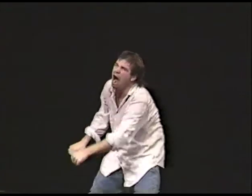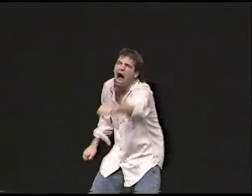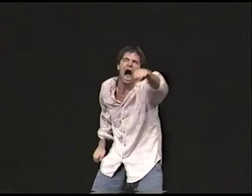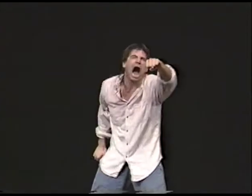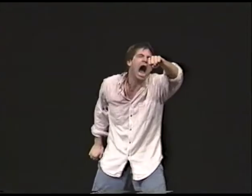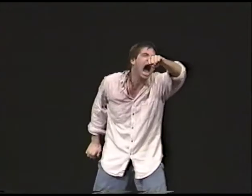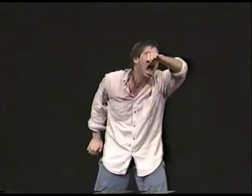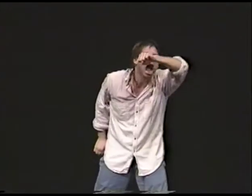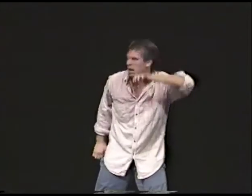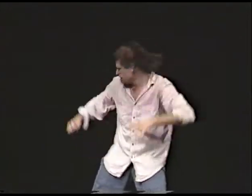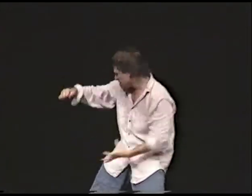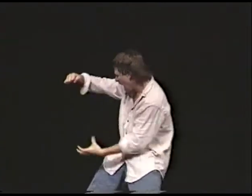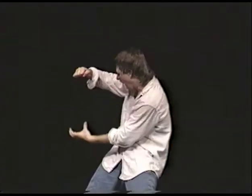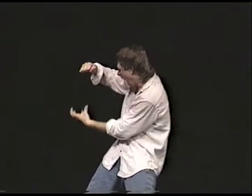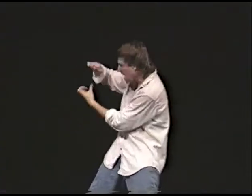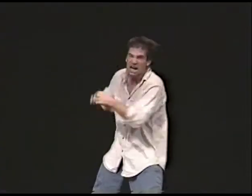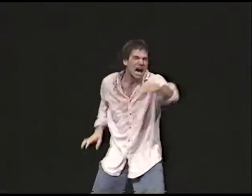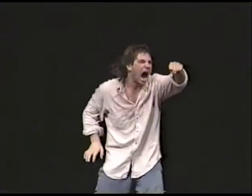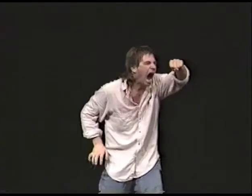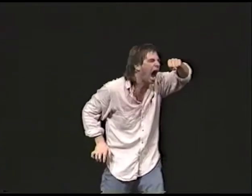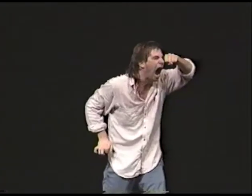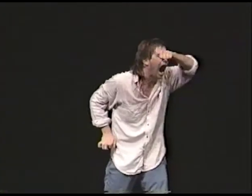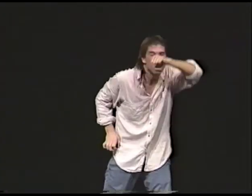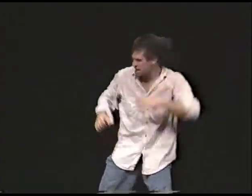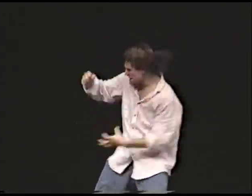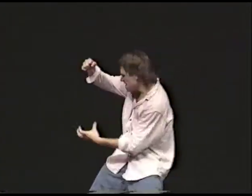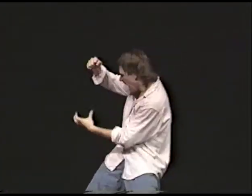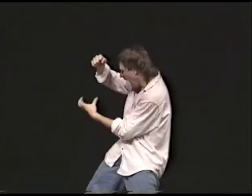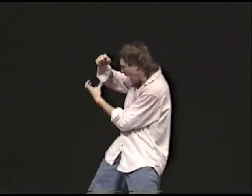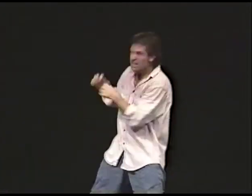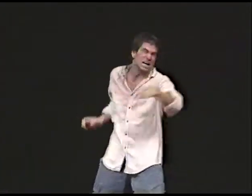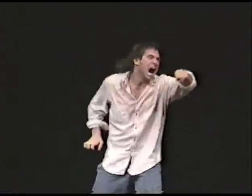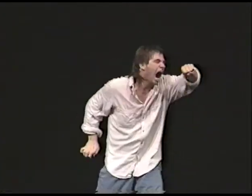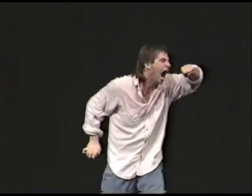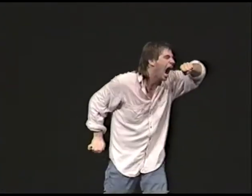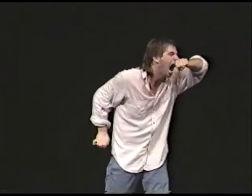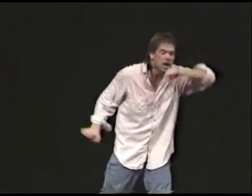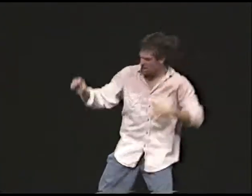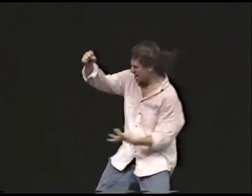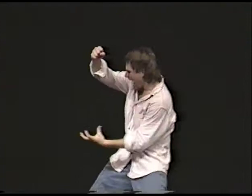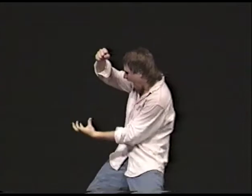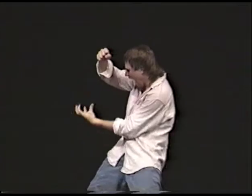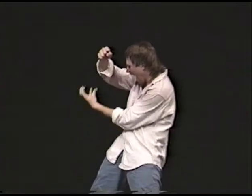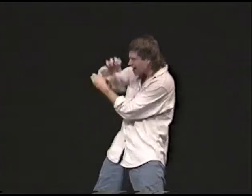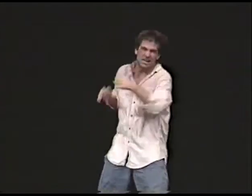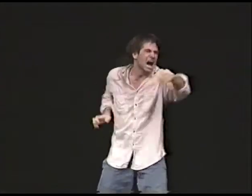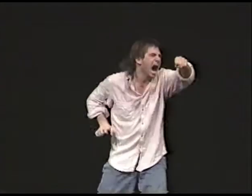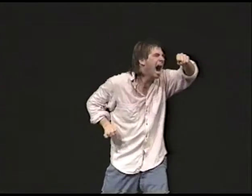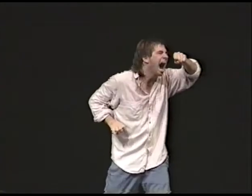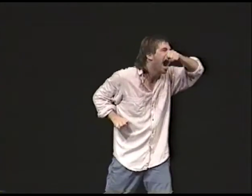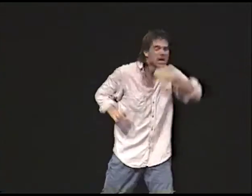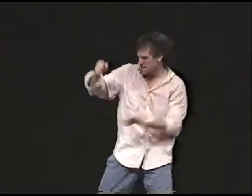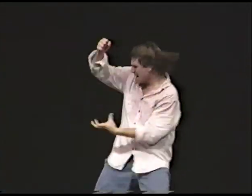[MAKES FRISBEE SOUND] Charlie, reaching towards a padded arm.